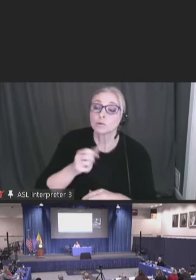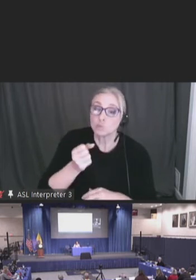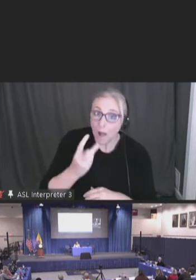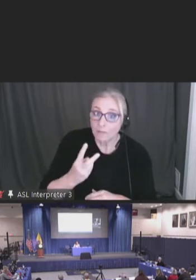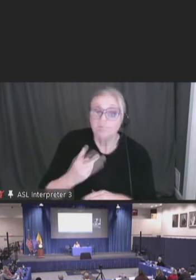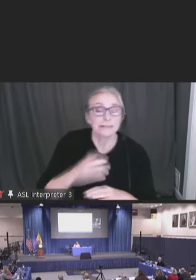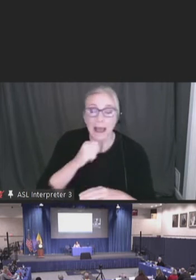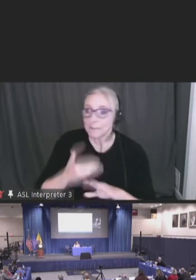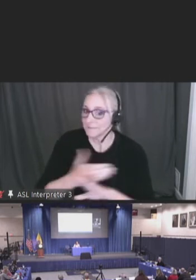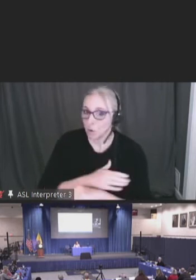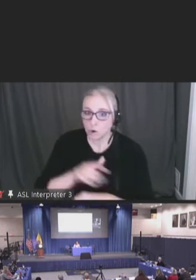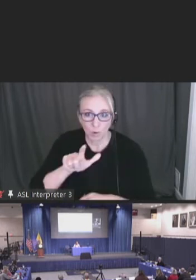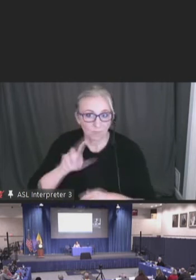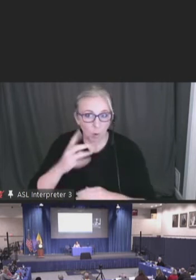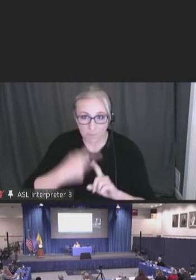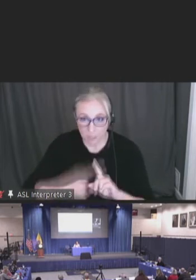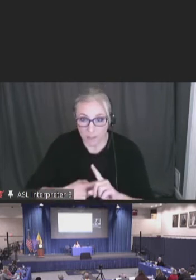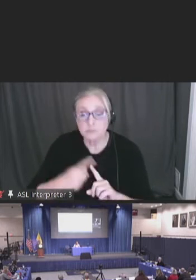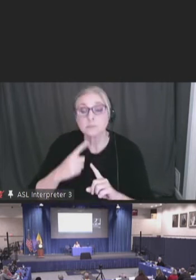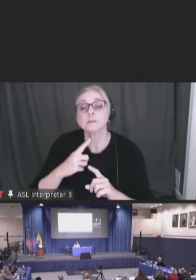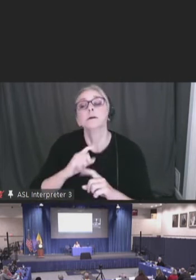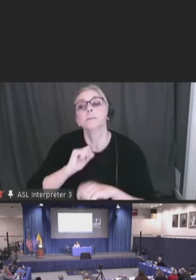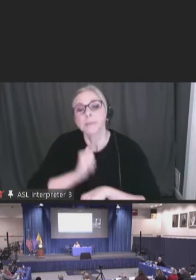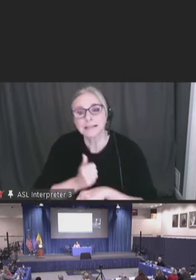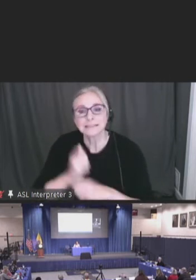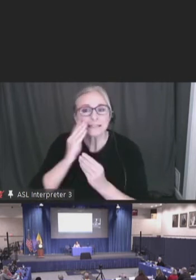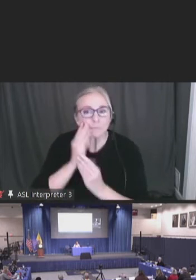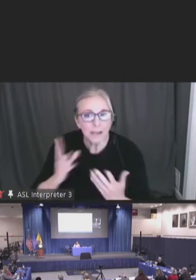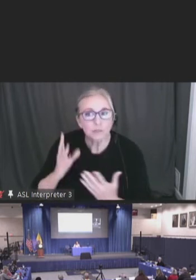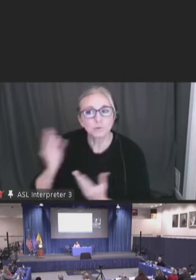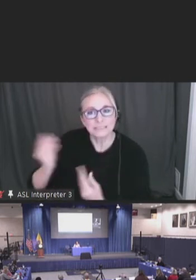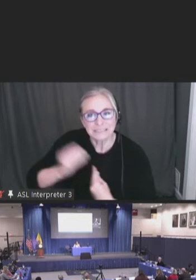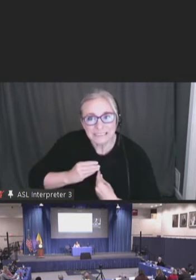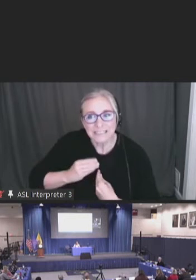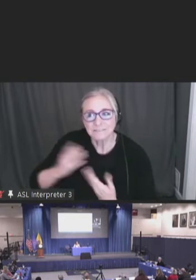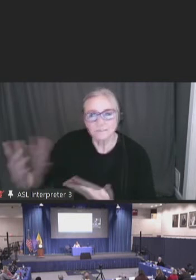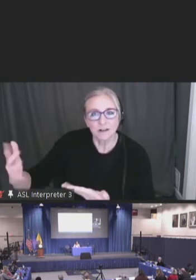And then based on some input we've received from colleagues including asthma experts at